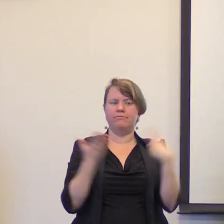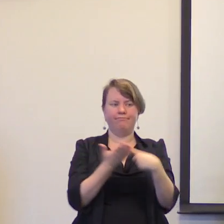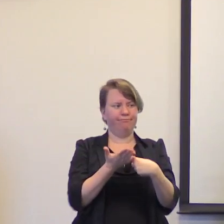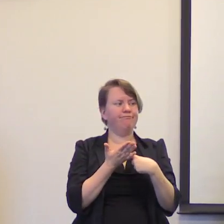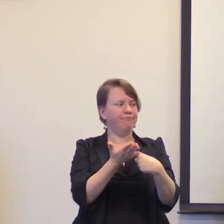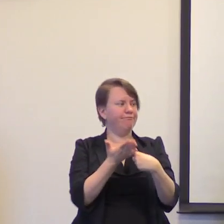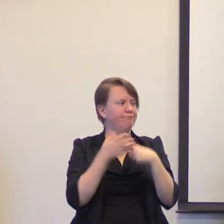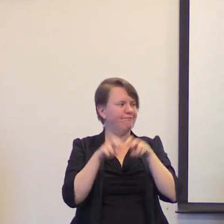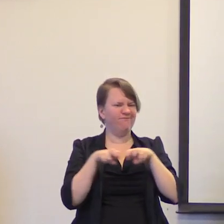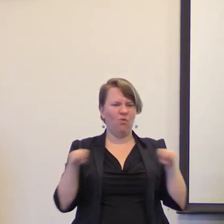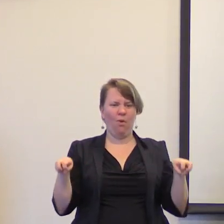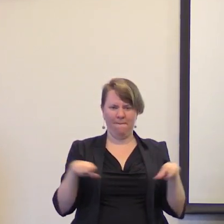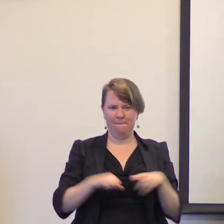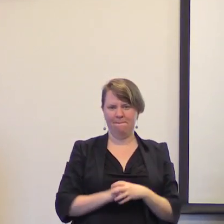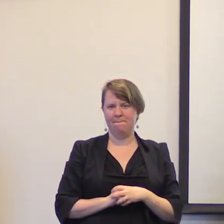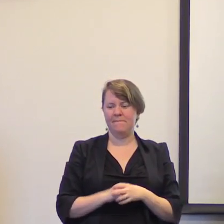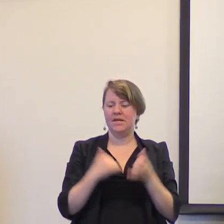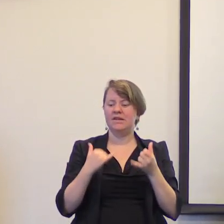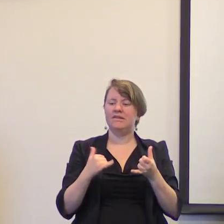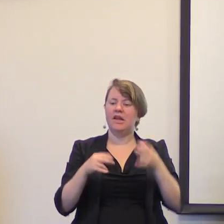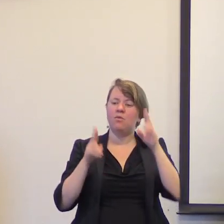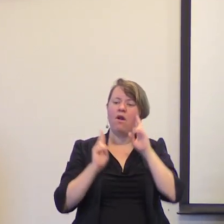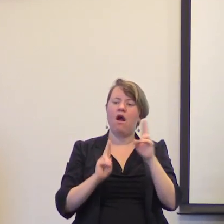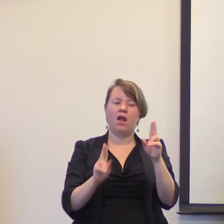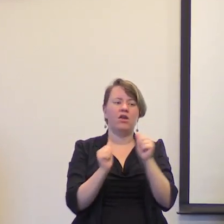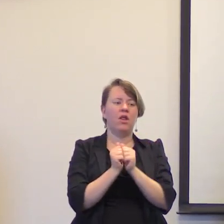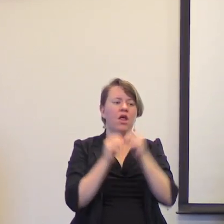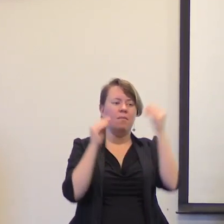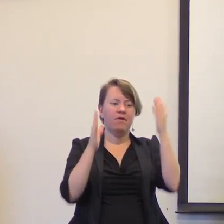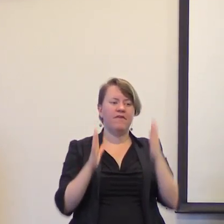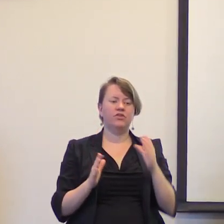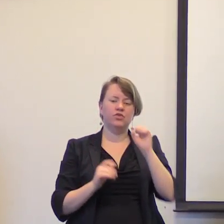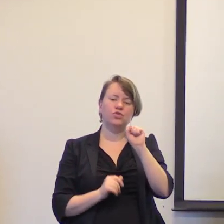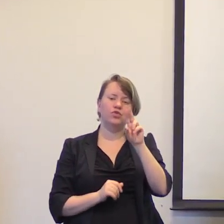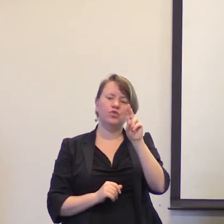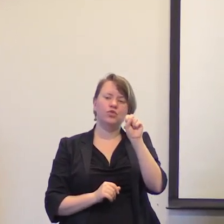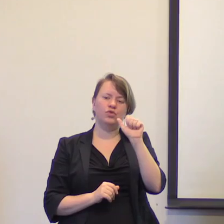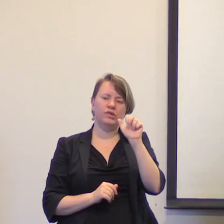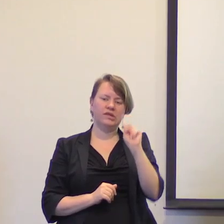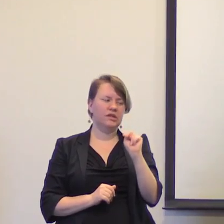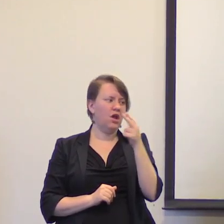Today, we are honored to have with us Professor Susan Herman, the president of the board of